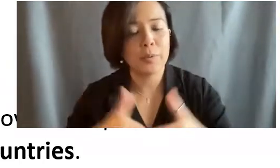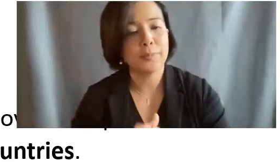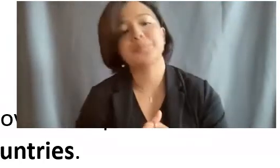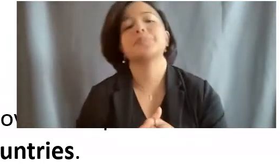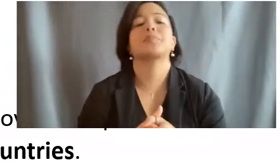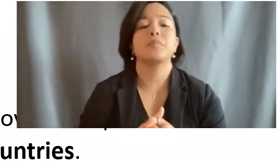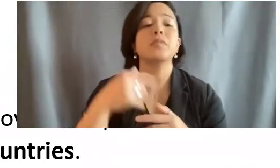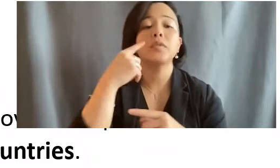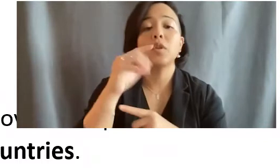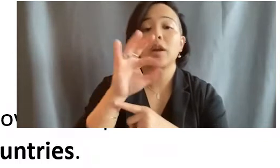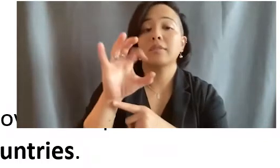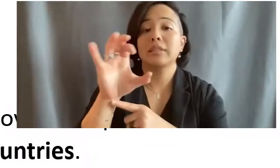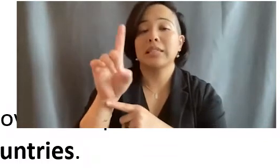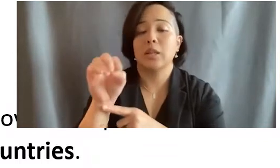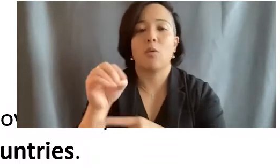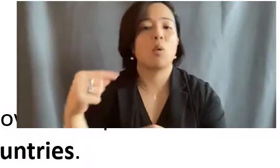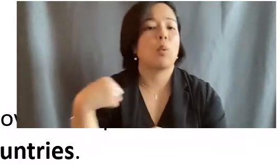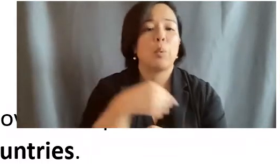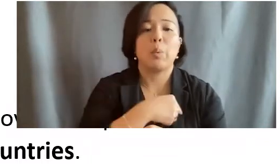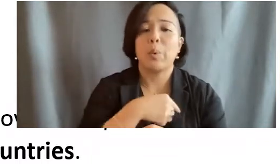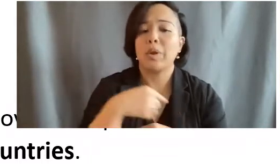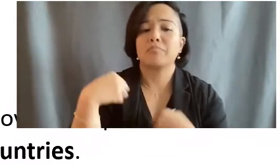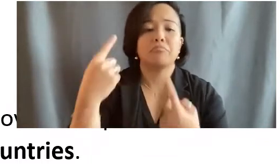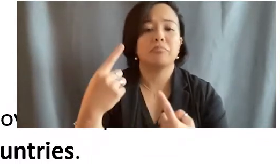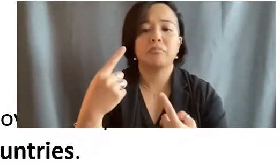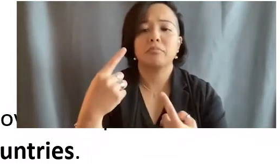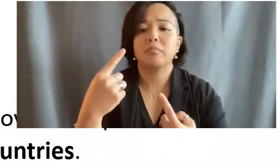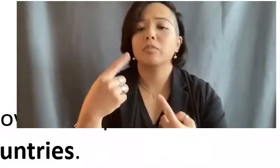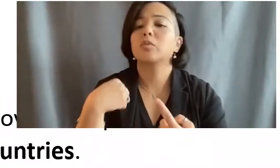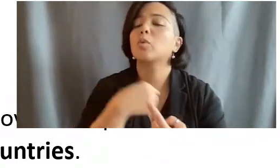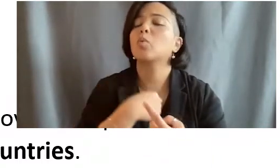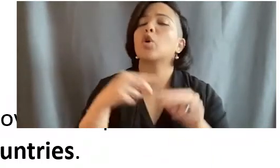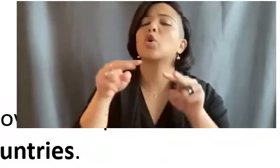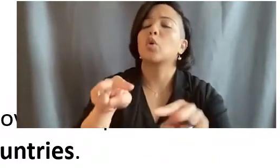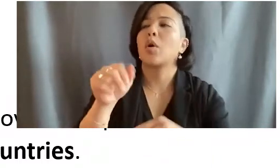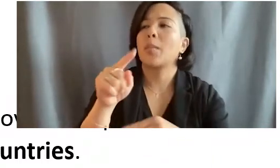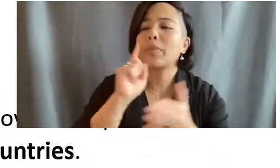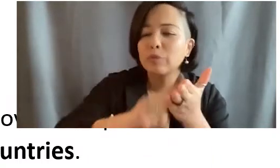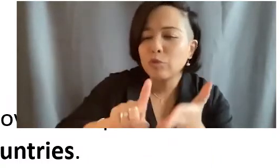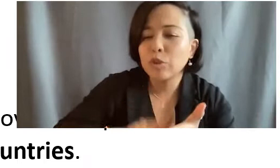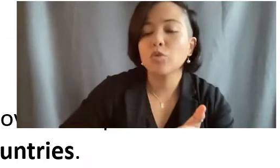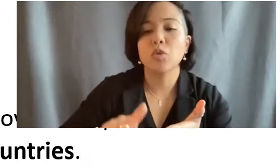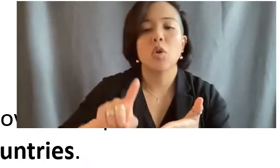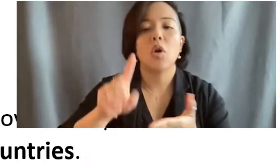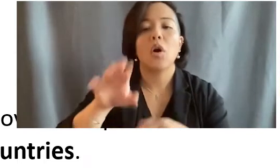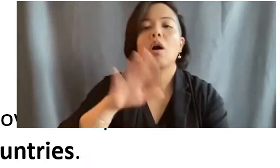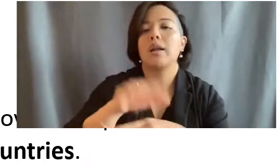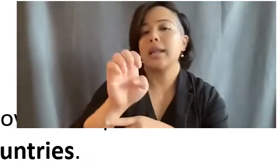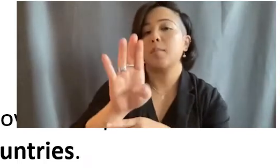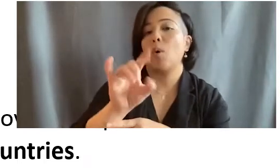so we looked at the research on the Ebola crisis, which